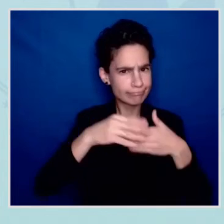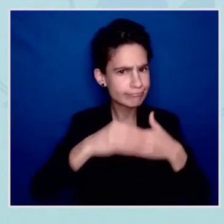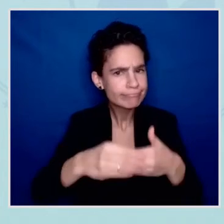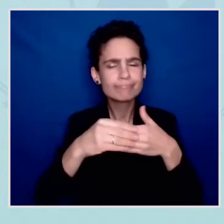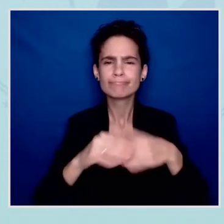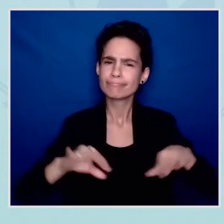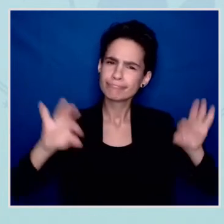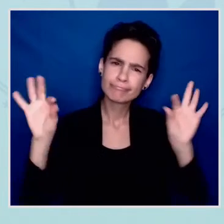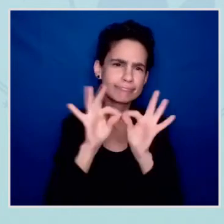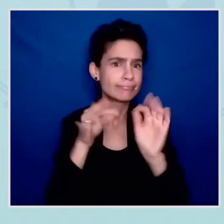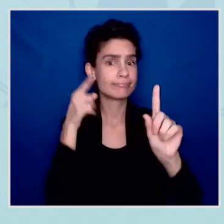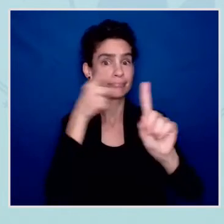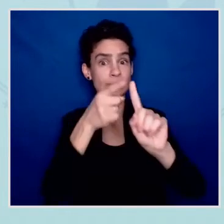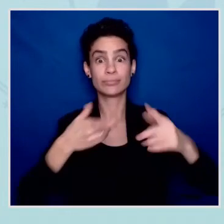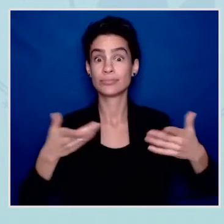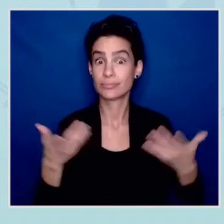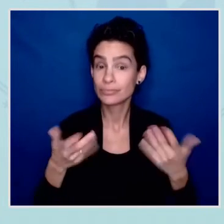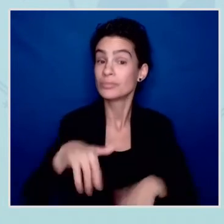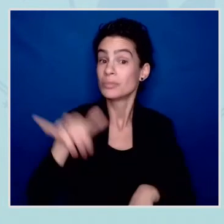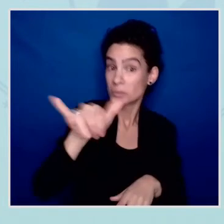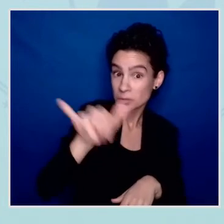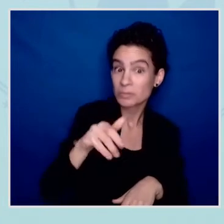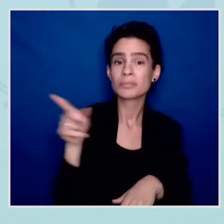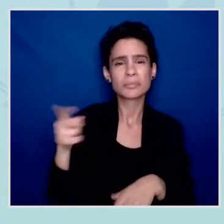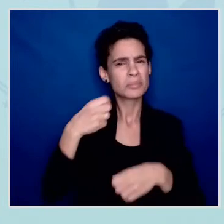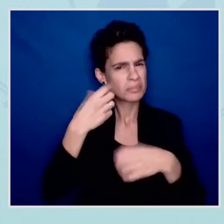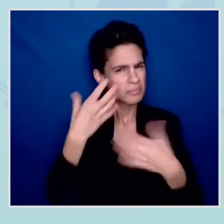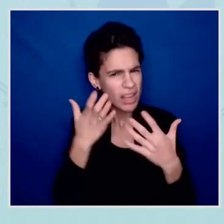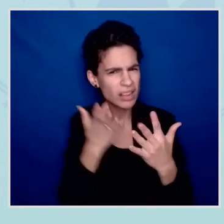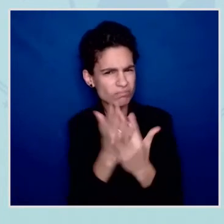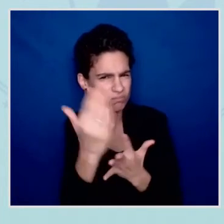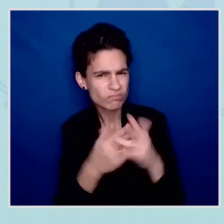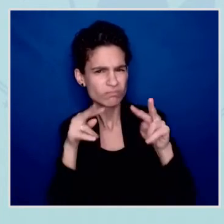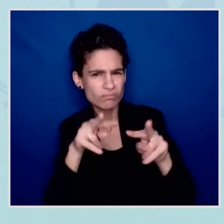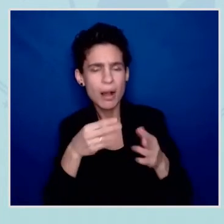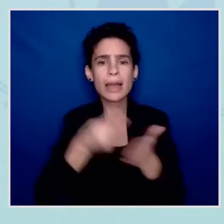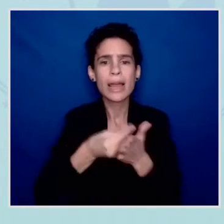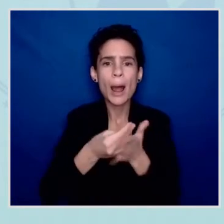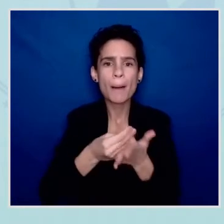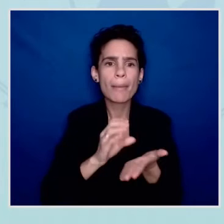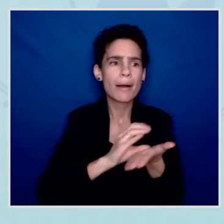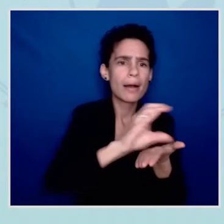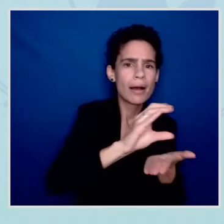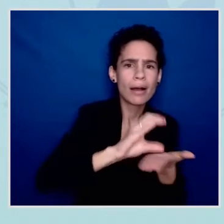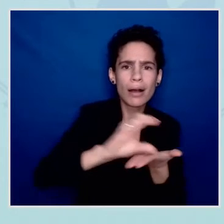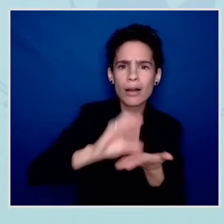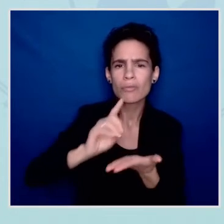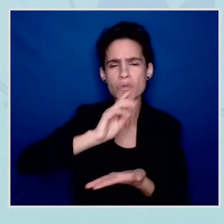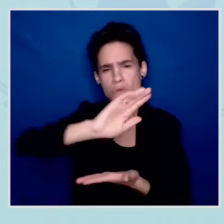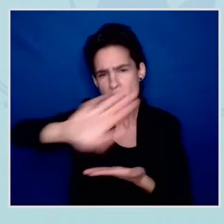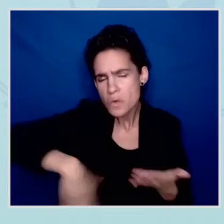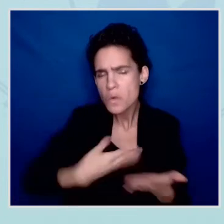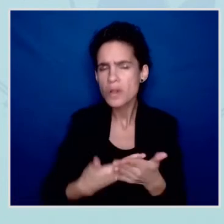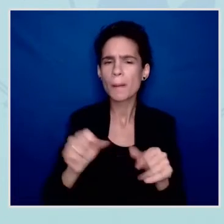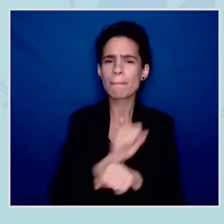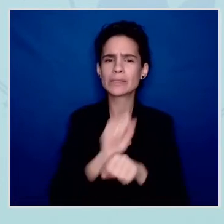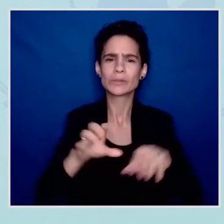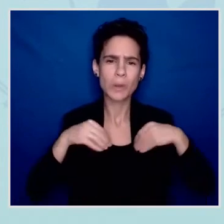OF OUR ECONOMIC STRENGTH.